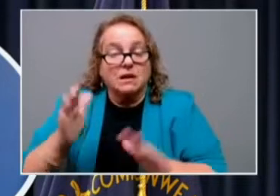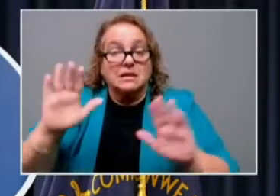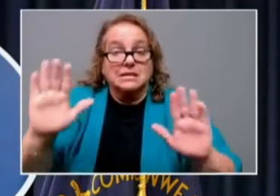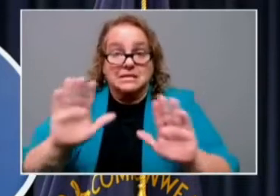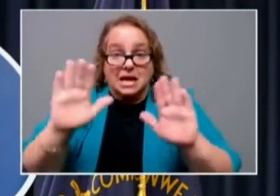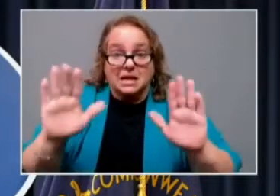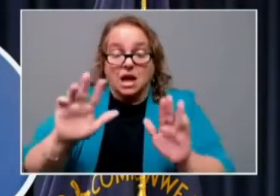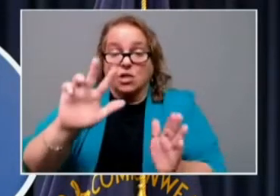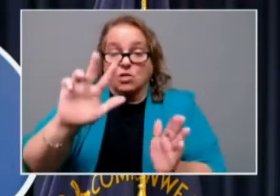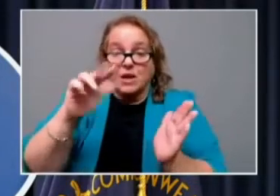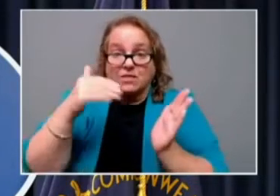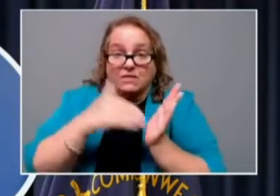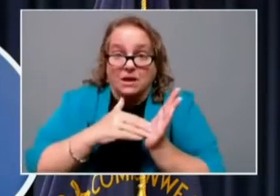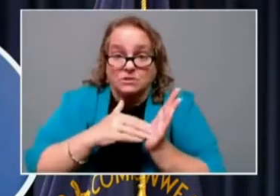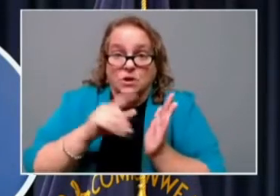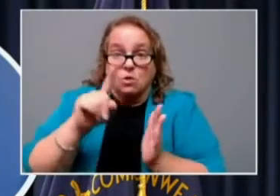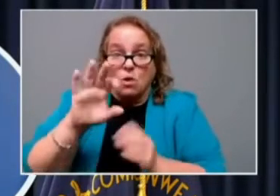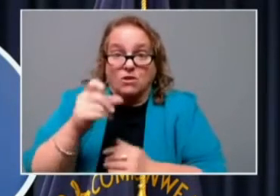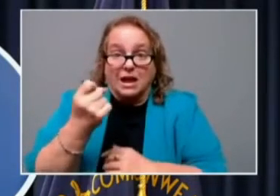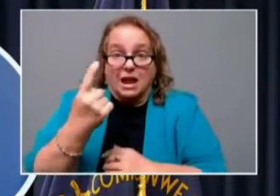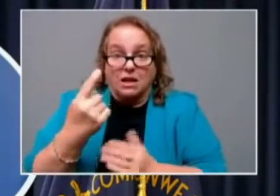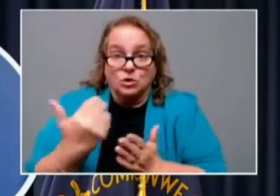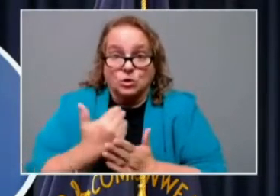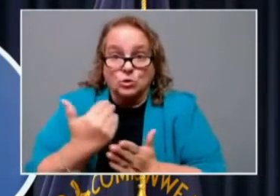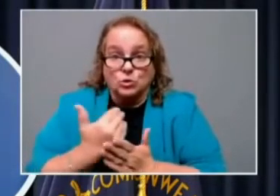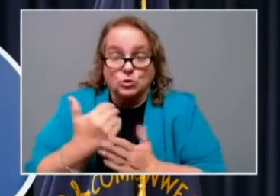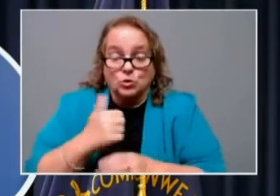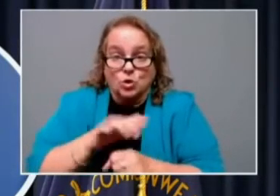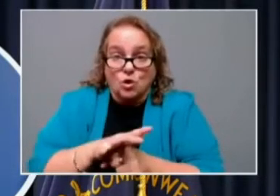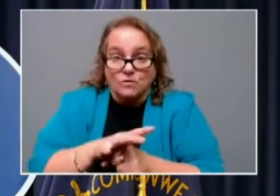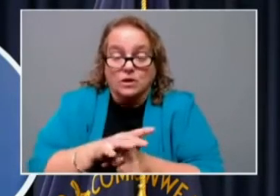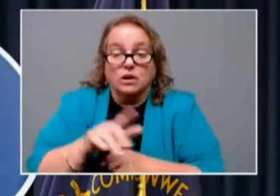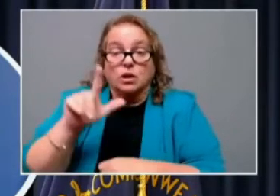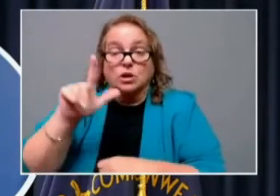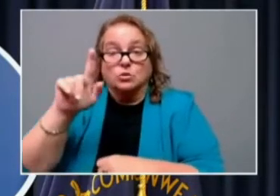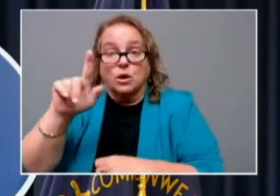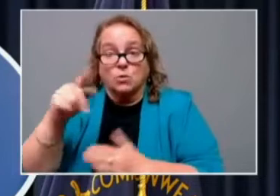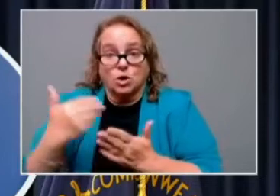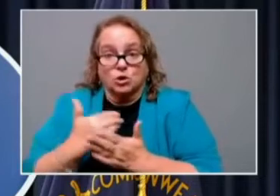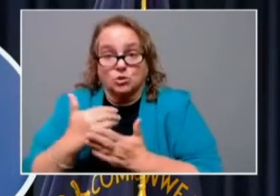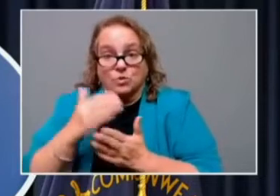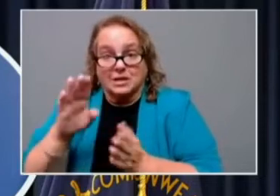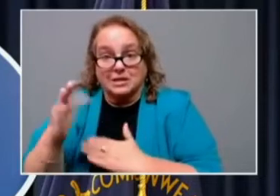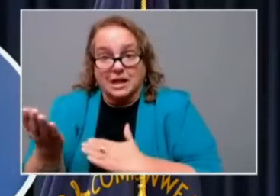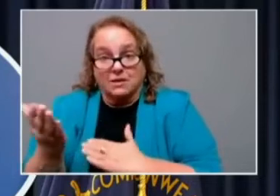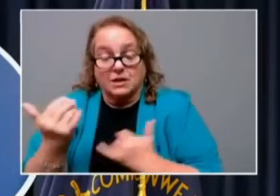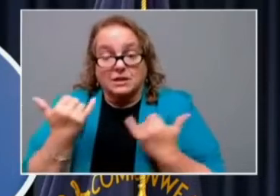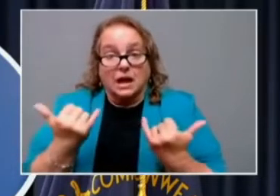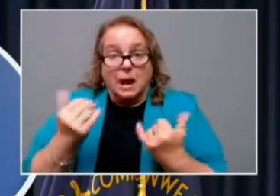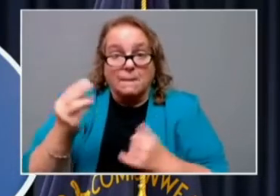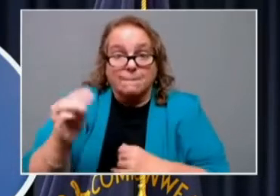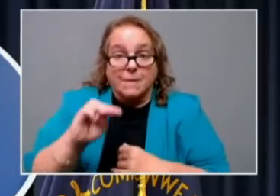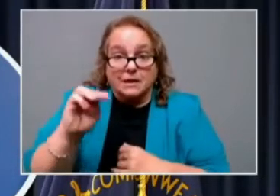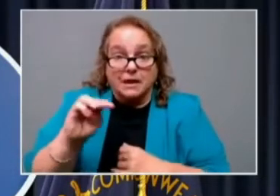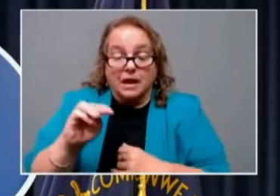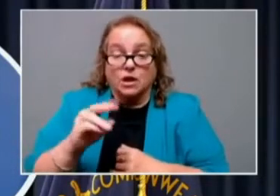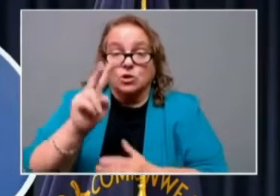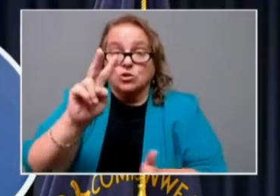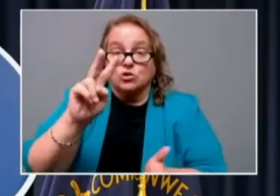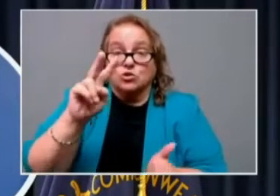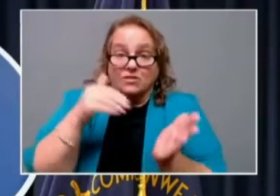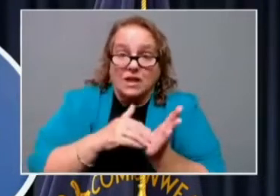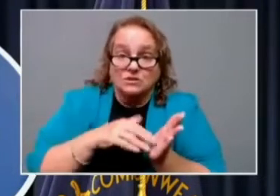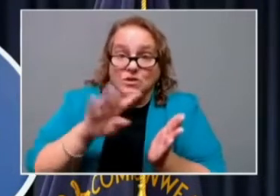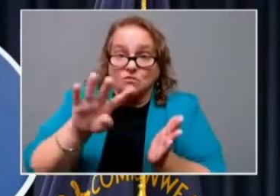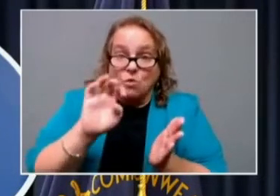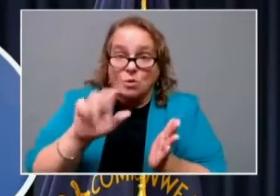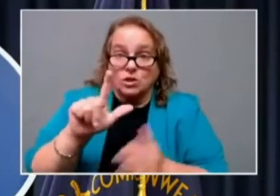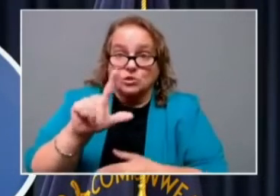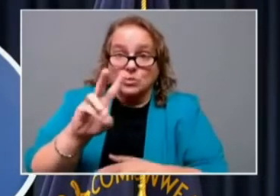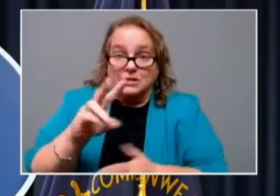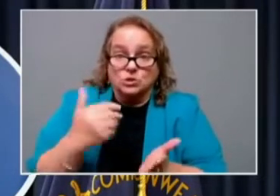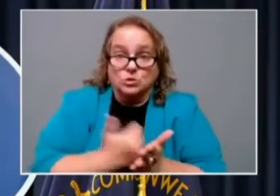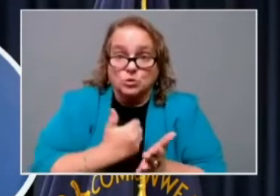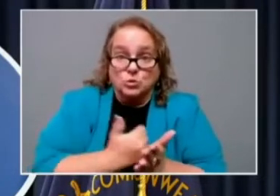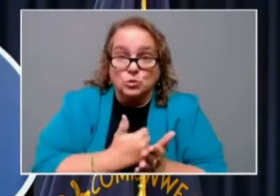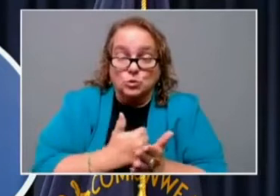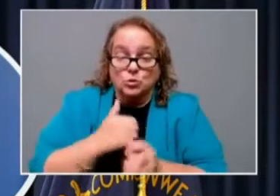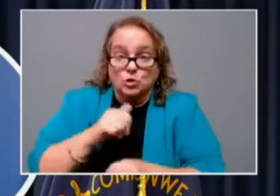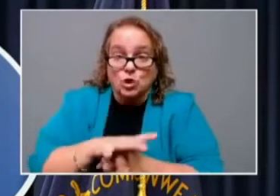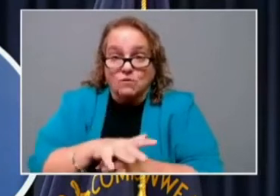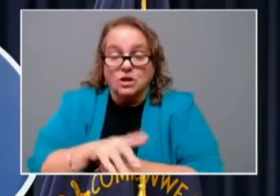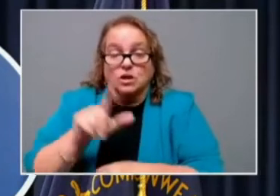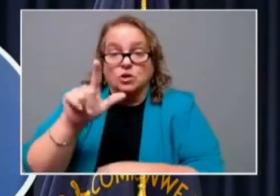new cases. 21 new deaths Today, 2,426 new cases. 29 new deaths in every